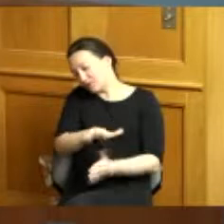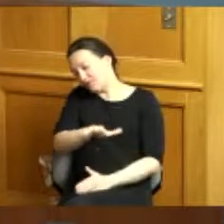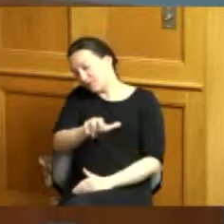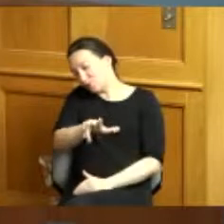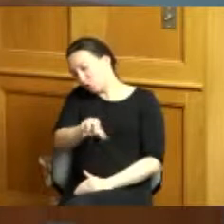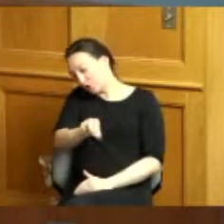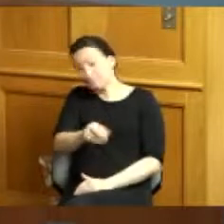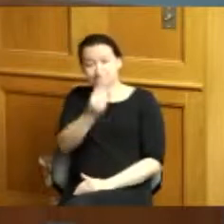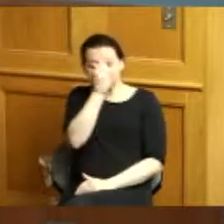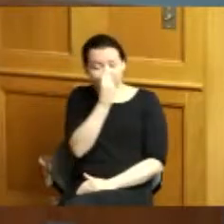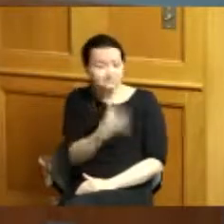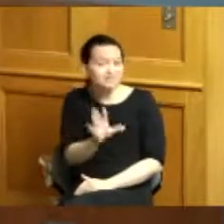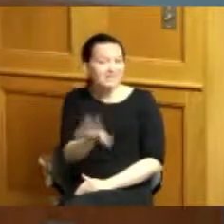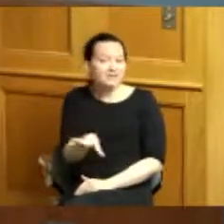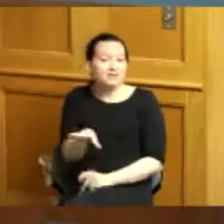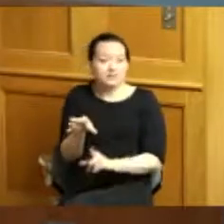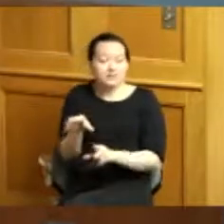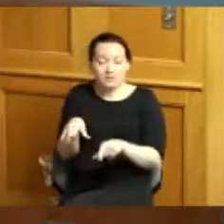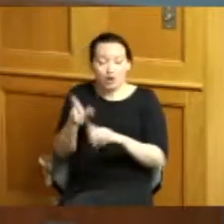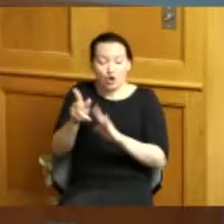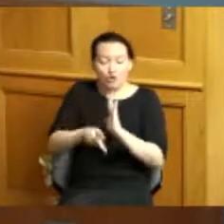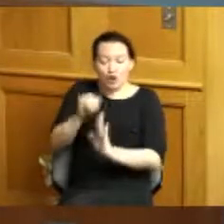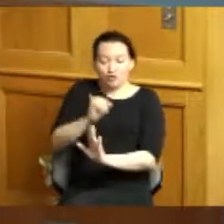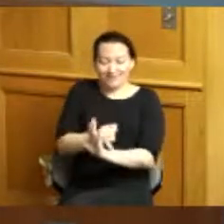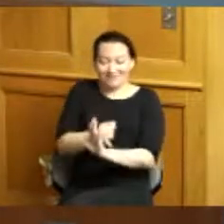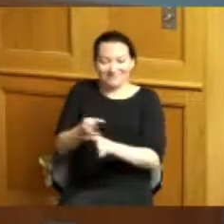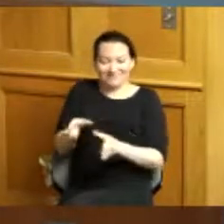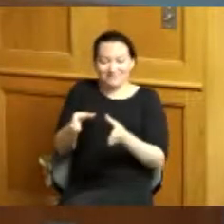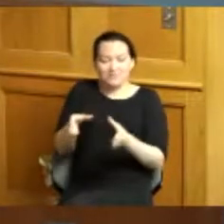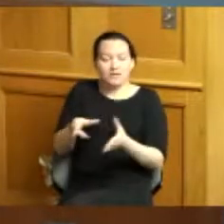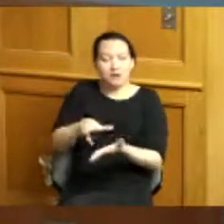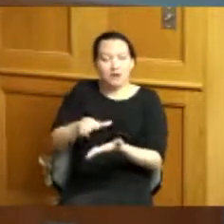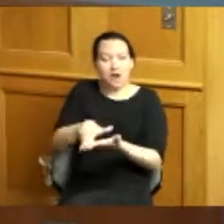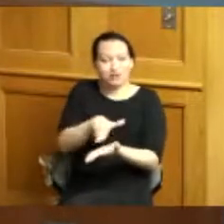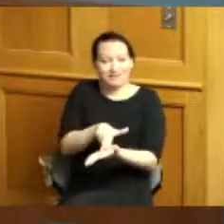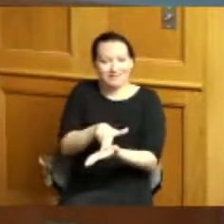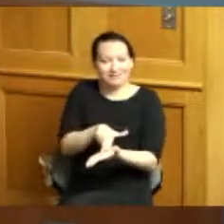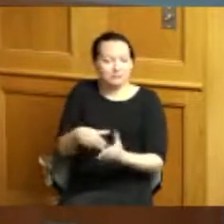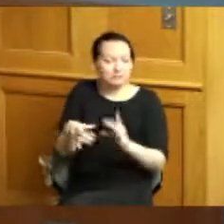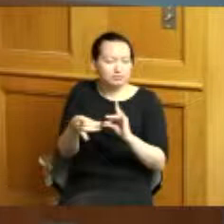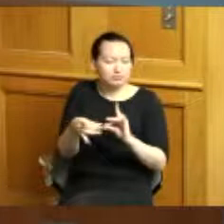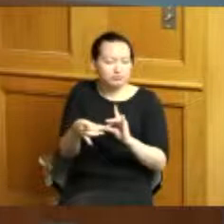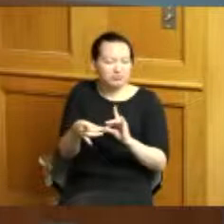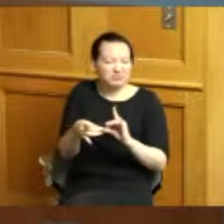just to refresh your memory this is a the sidewalk contract that we talked about early in the year